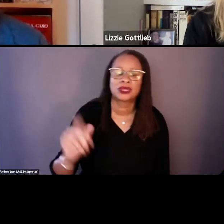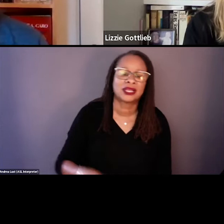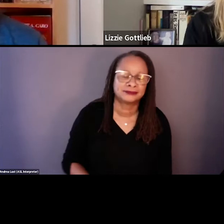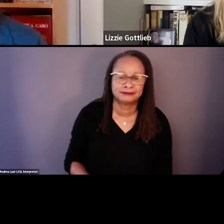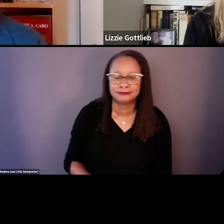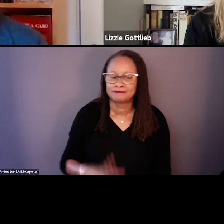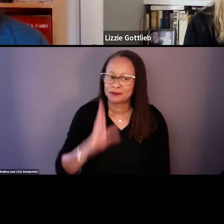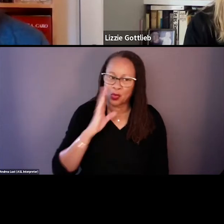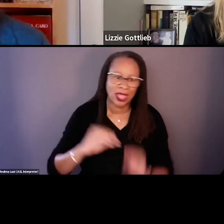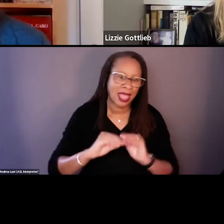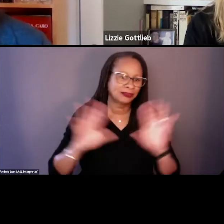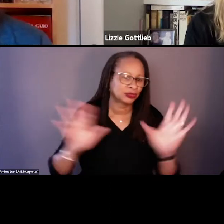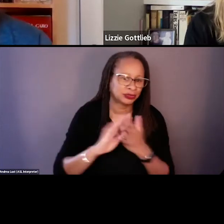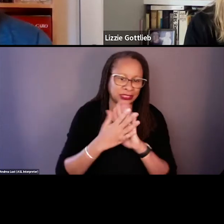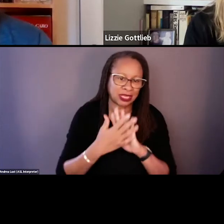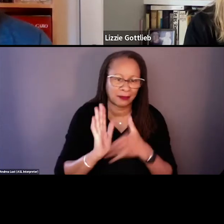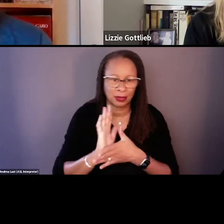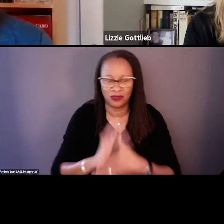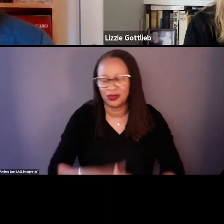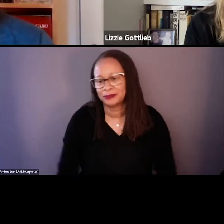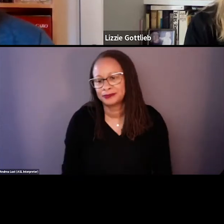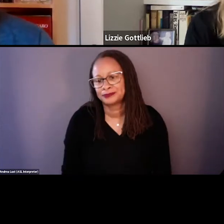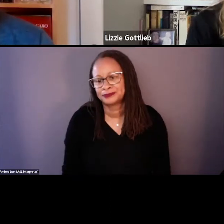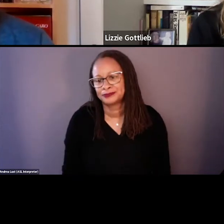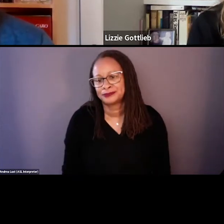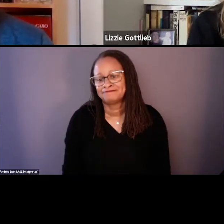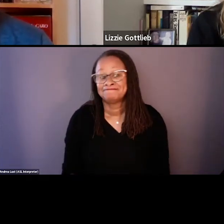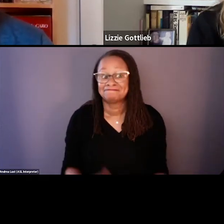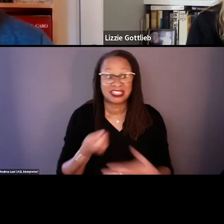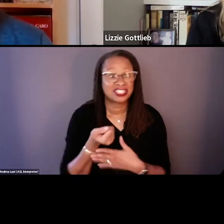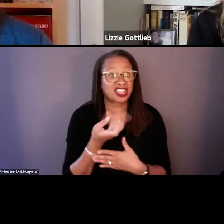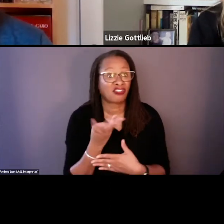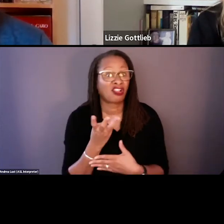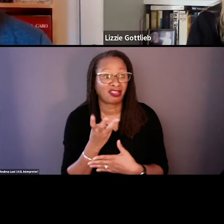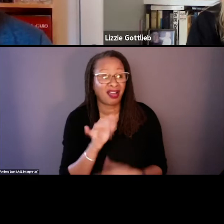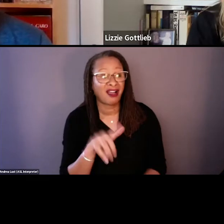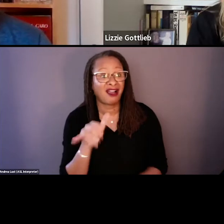"Okay, I- this is gonna be definitely a movie." There were a lot of those moments